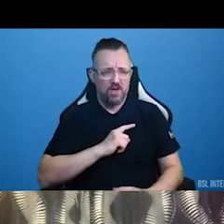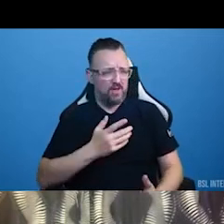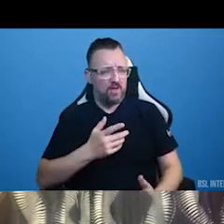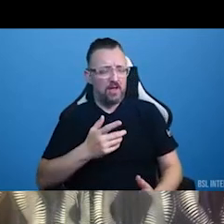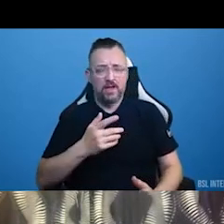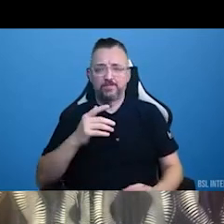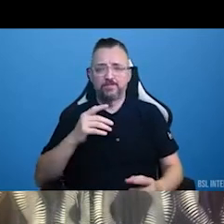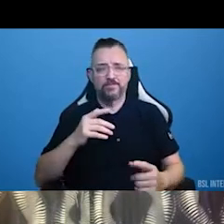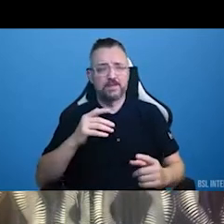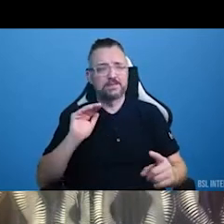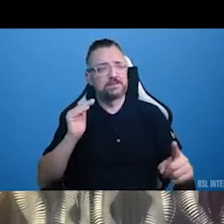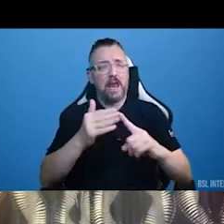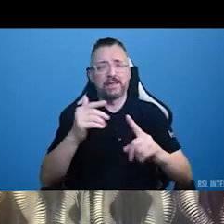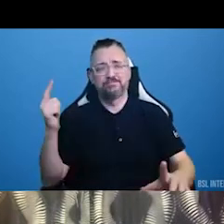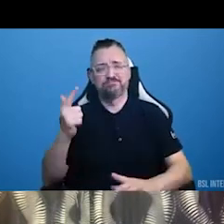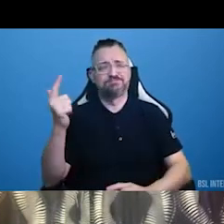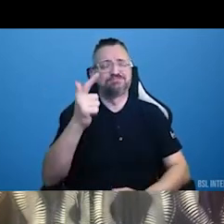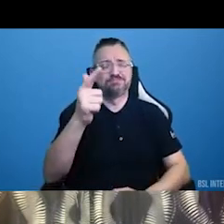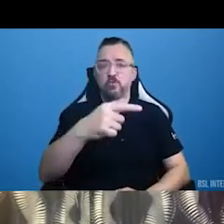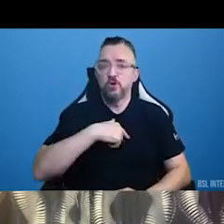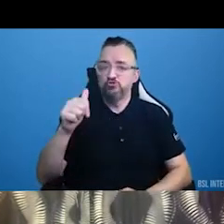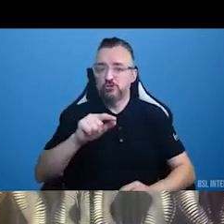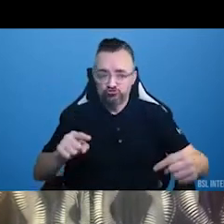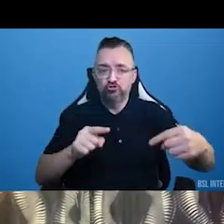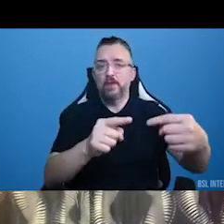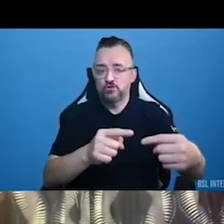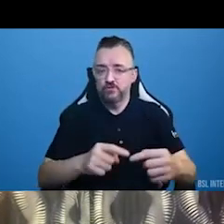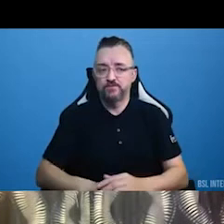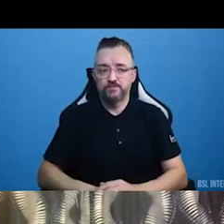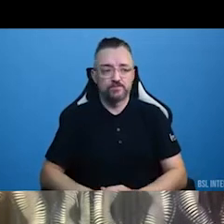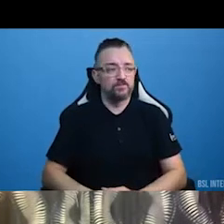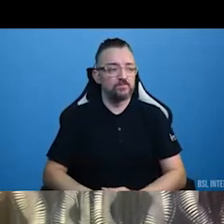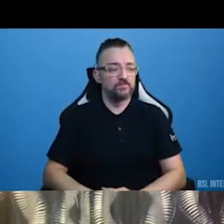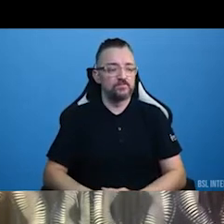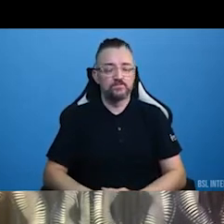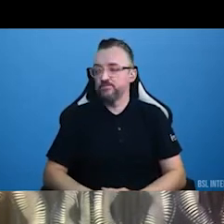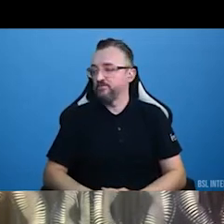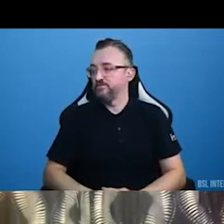into the future and challenging that loudly as well. And some of the work, so what can we do